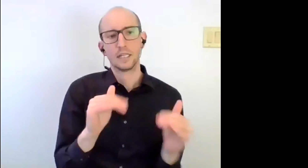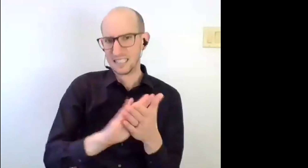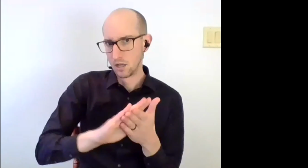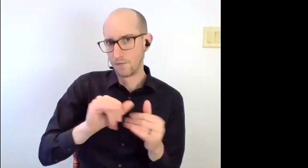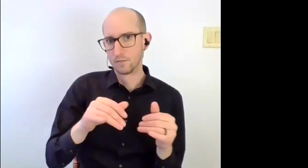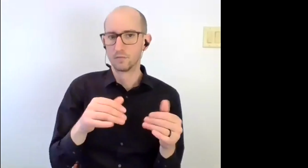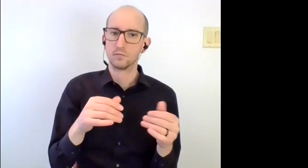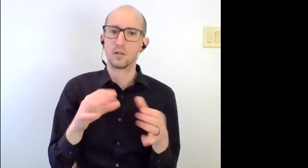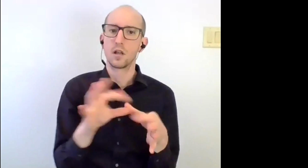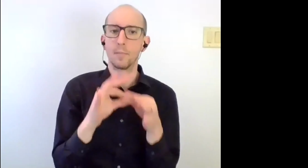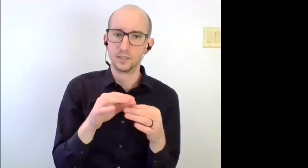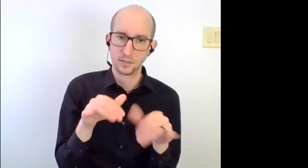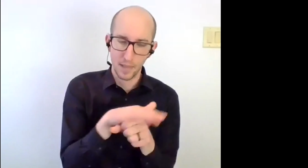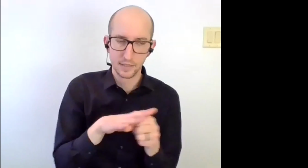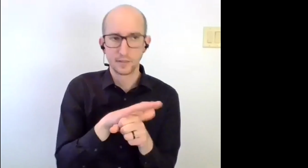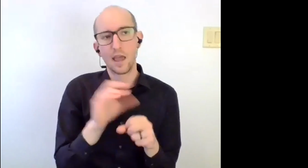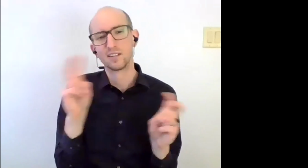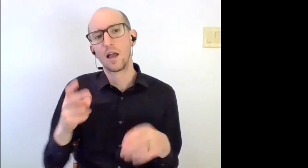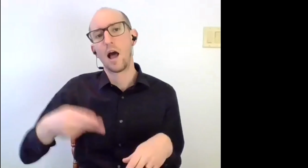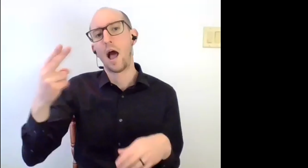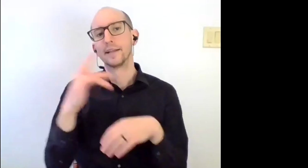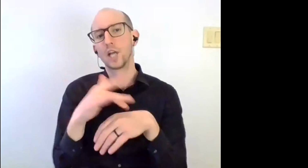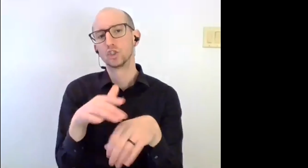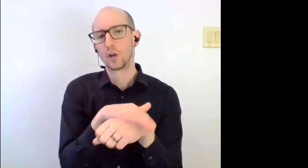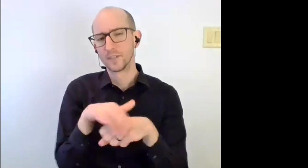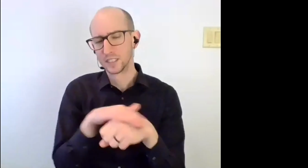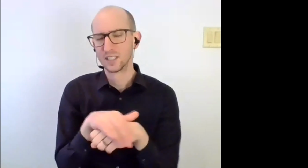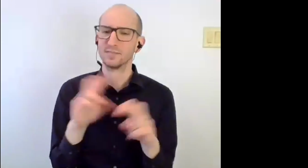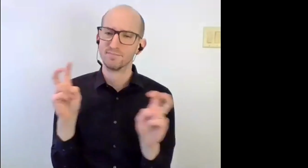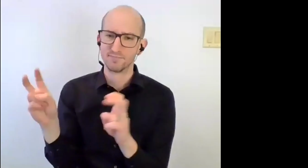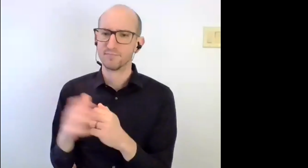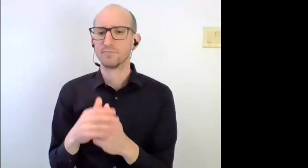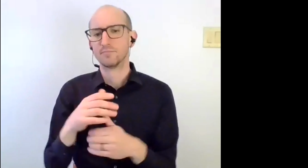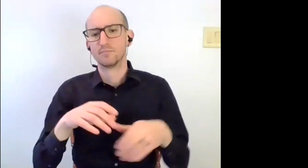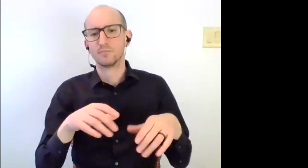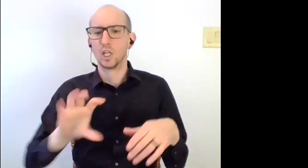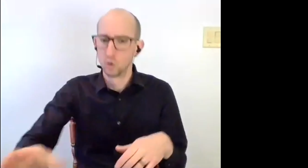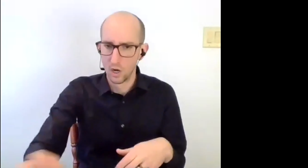questions about ongoing sanitation, cleaning com space he,